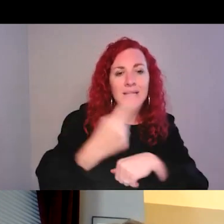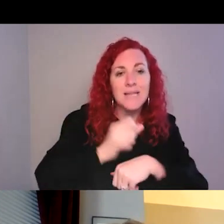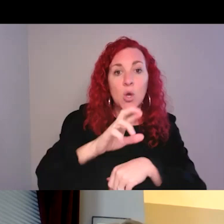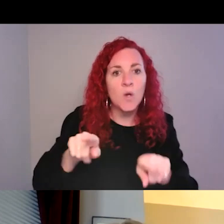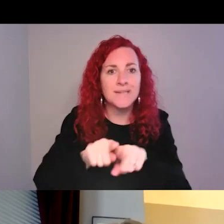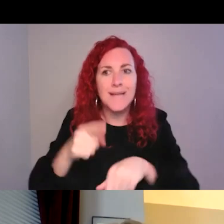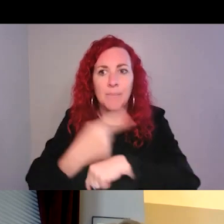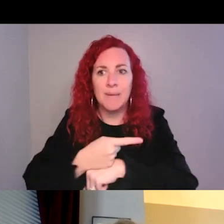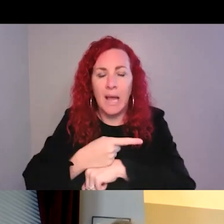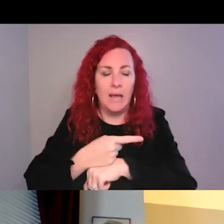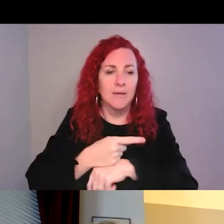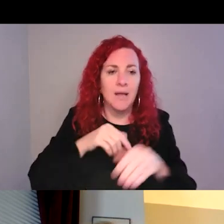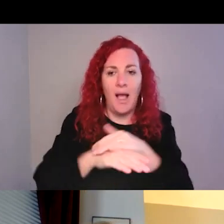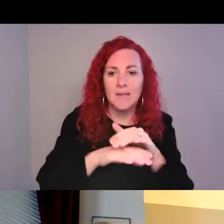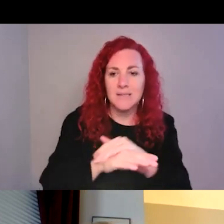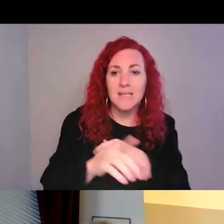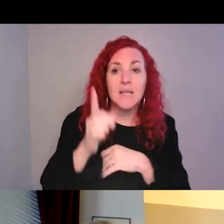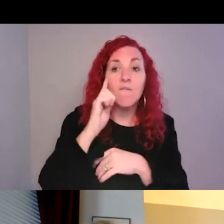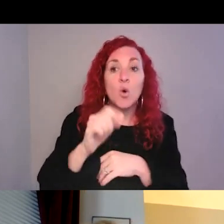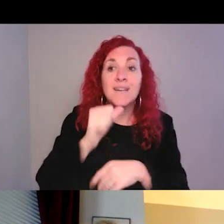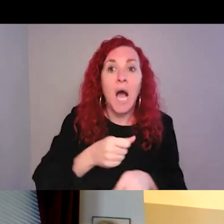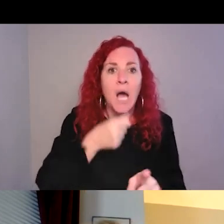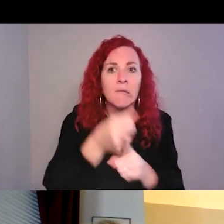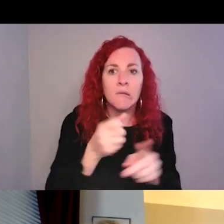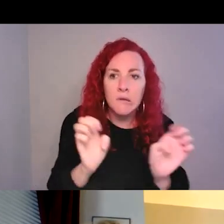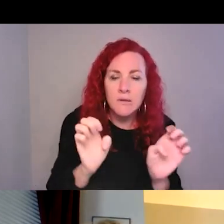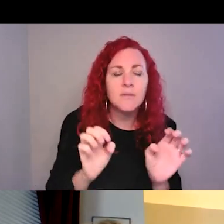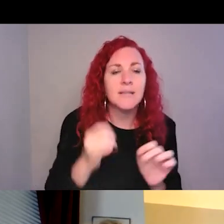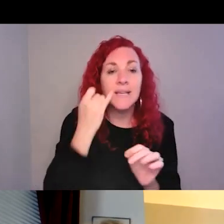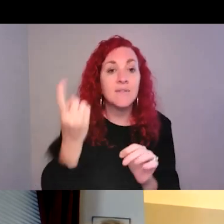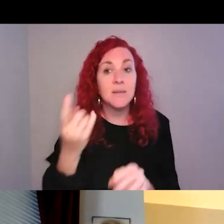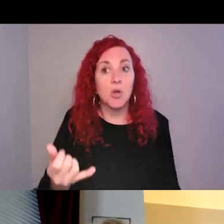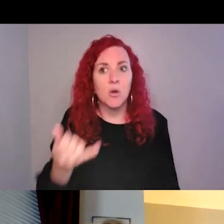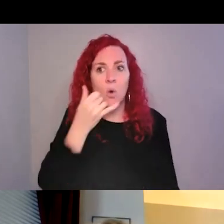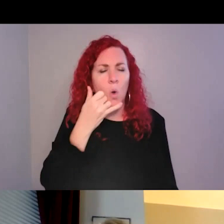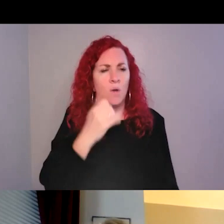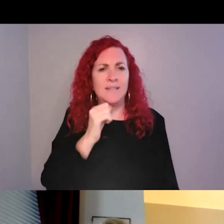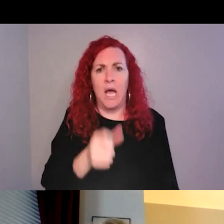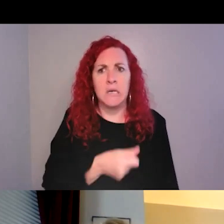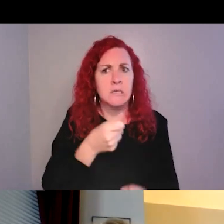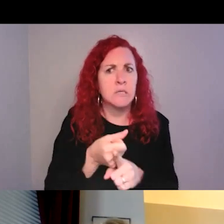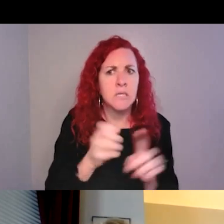IF SOMEONE AND CALLING AND NOT IN ACUTE CRISIS AND JUST NEED TO GET CONNECTED THROUGH